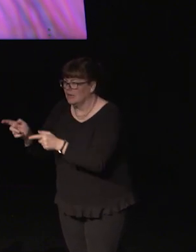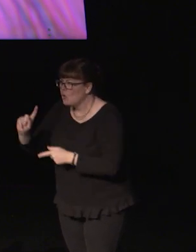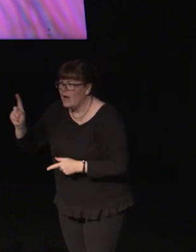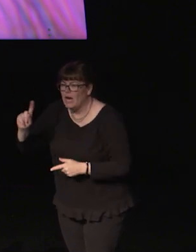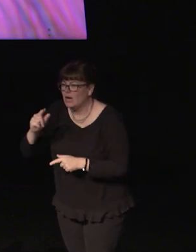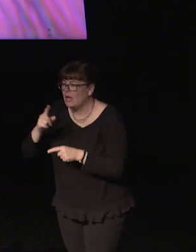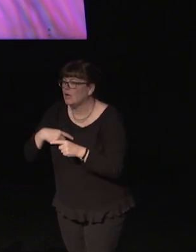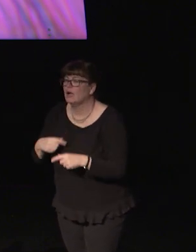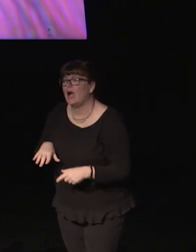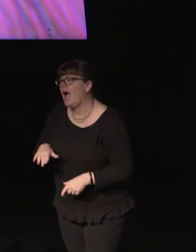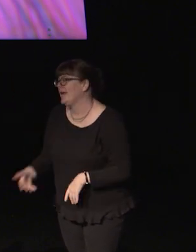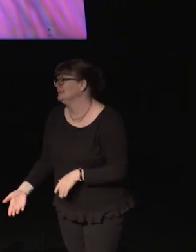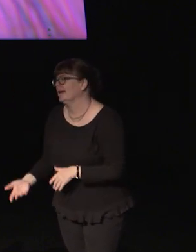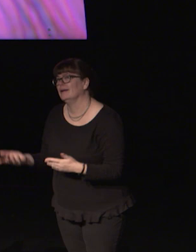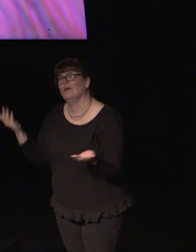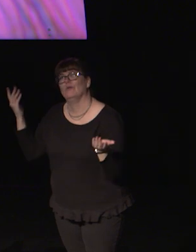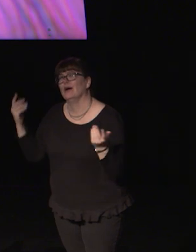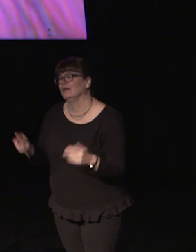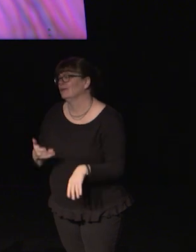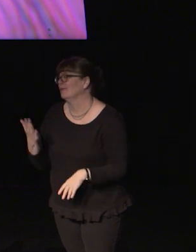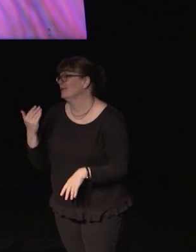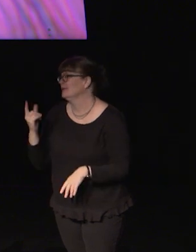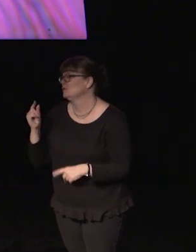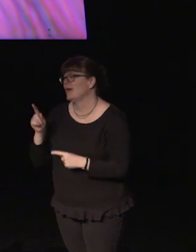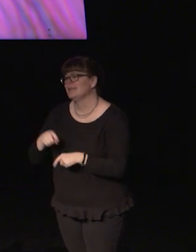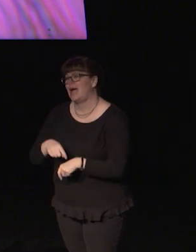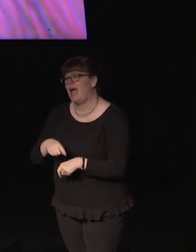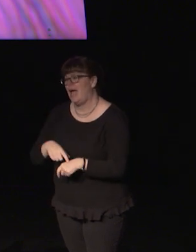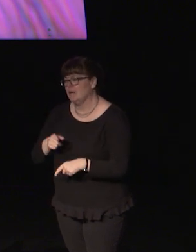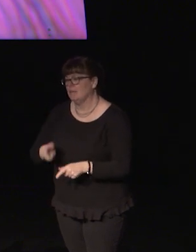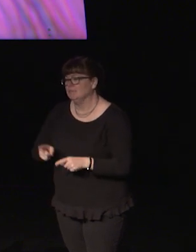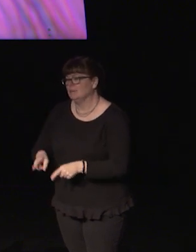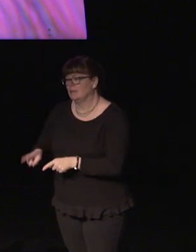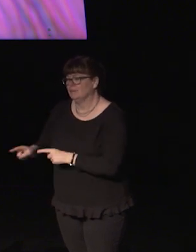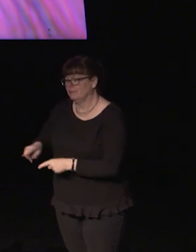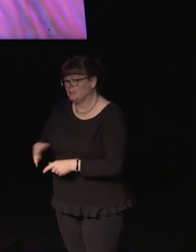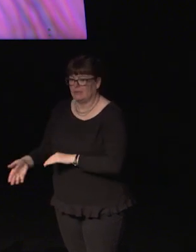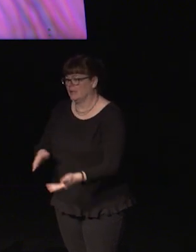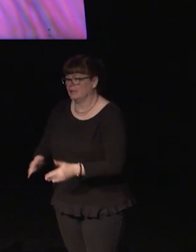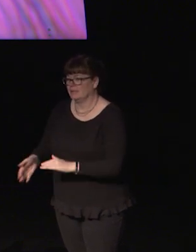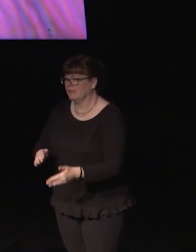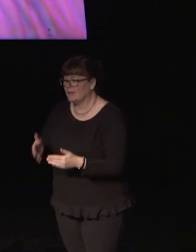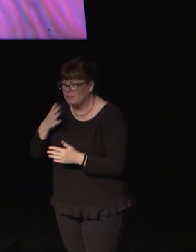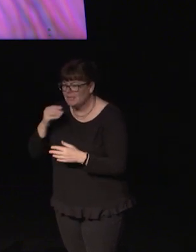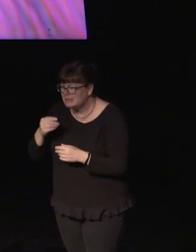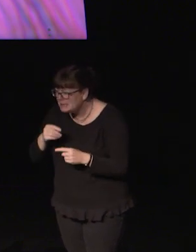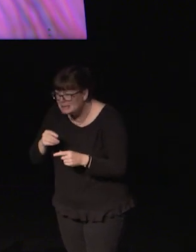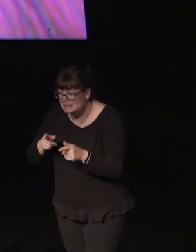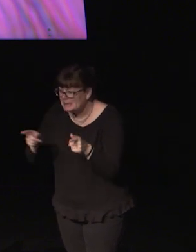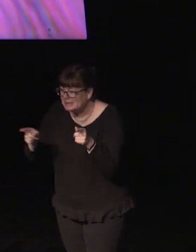I died, I'd probably would say about 15, 20 times, just in that section alone. So being able to distinguish enemies.